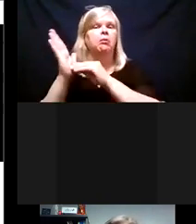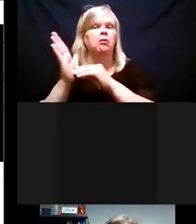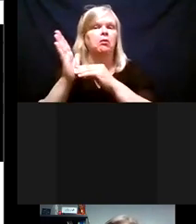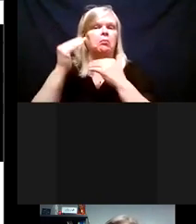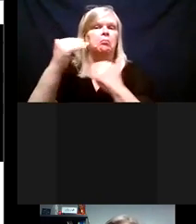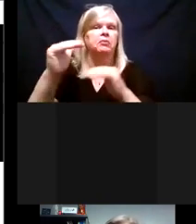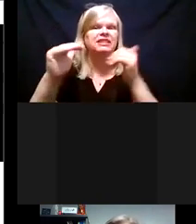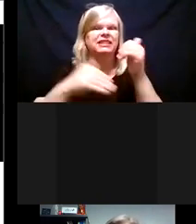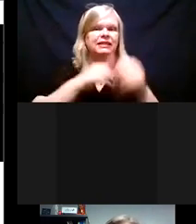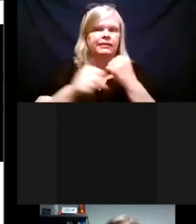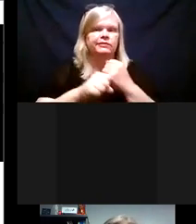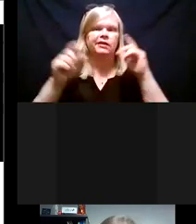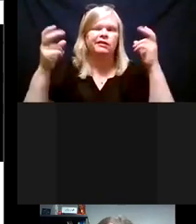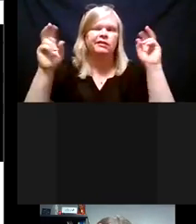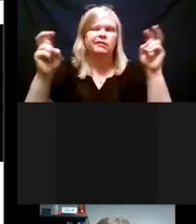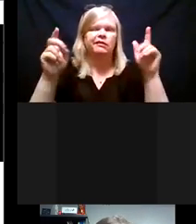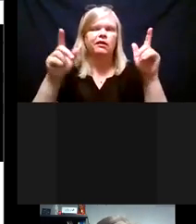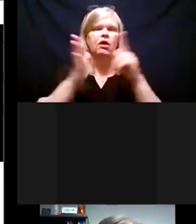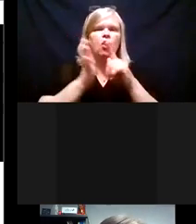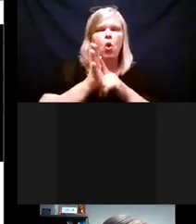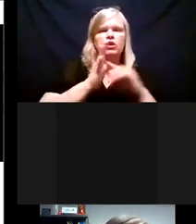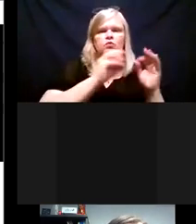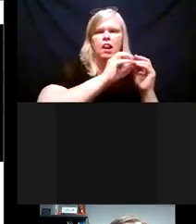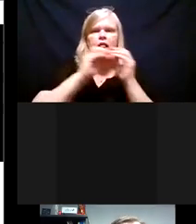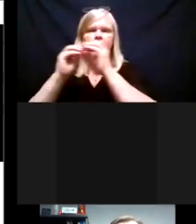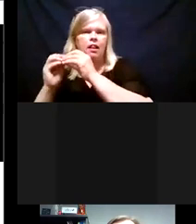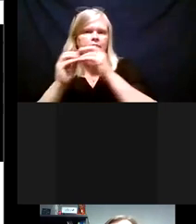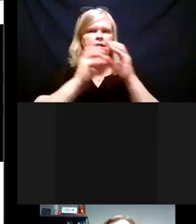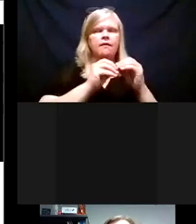IT'S A NEGOTIATION POINT SOMETIMES FOR PROSECUTORS.